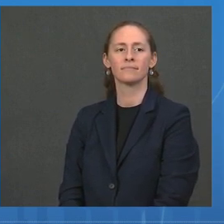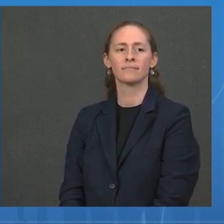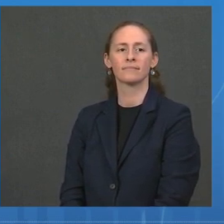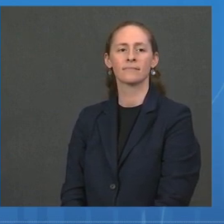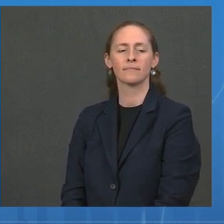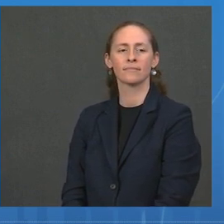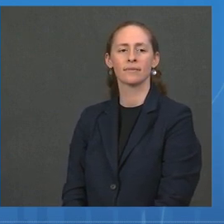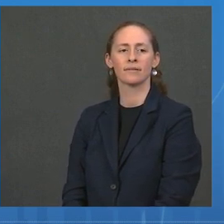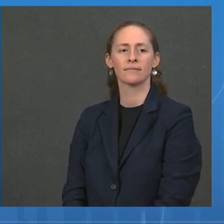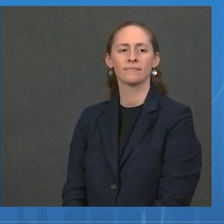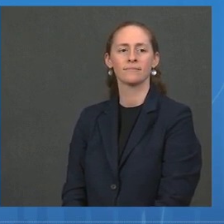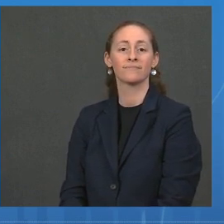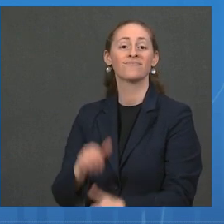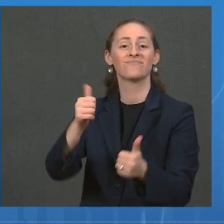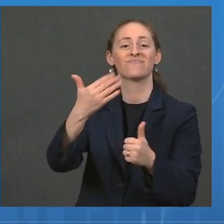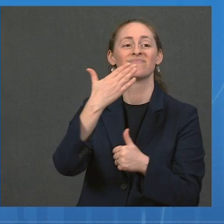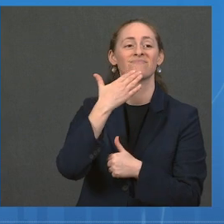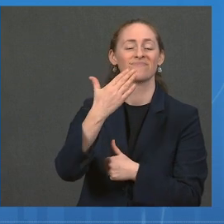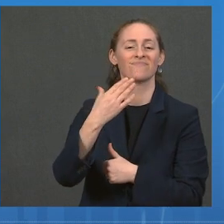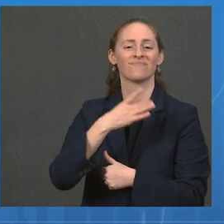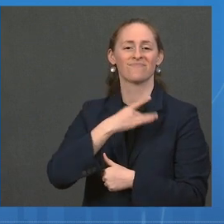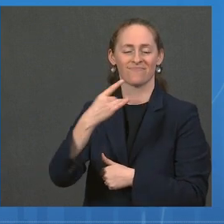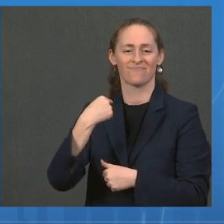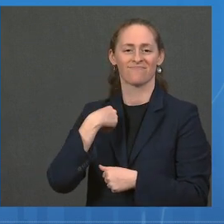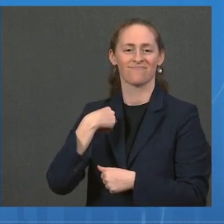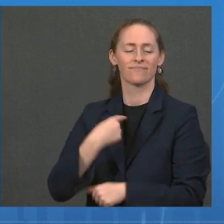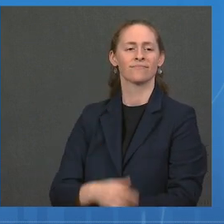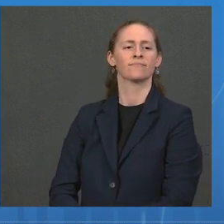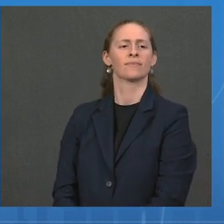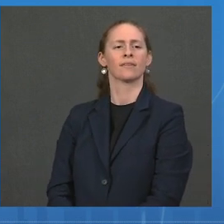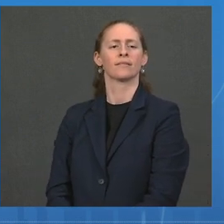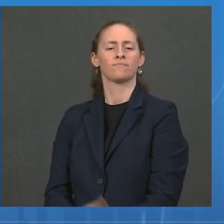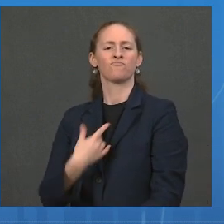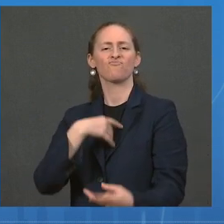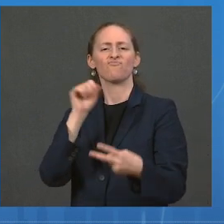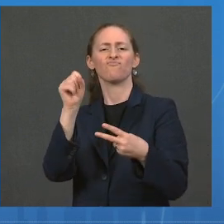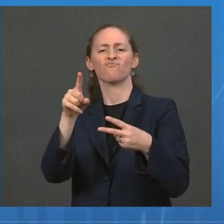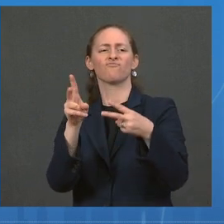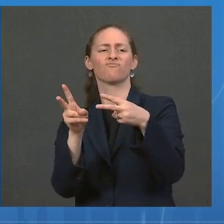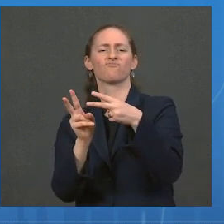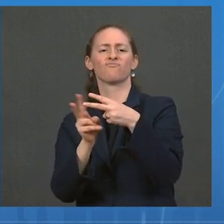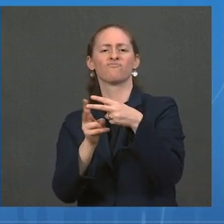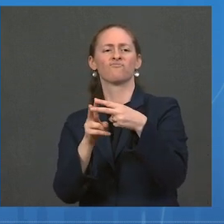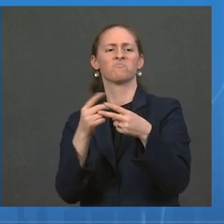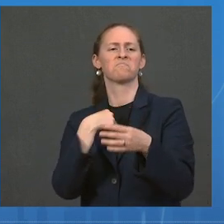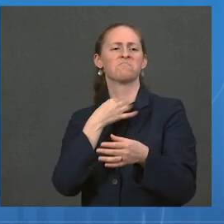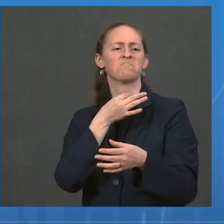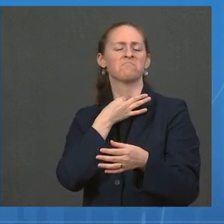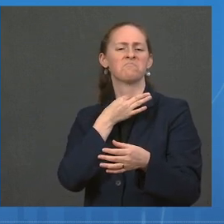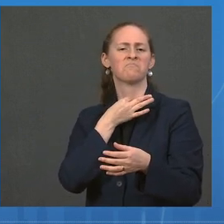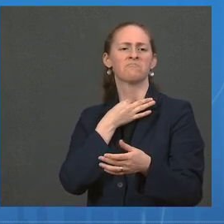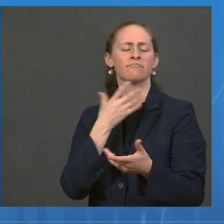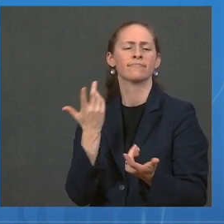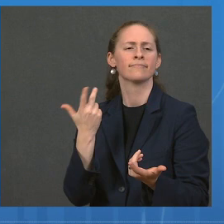The Press: Thanks so much for taking my question. Two quick questions. The first is: Can you talk a little bit about the administration's efforts